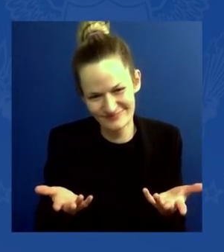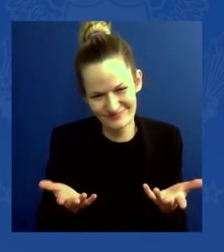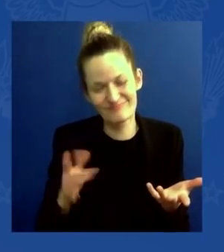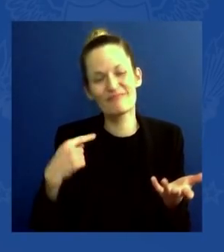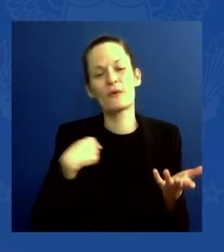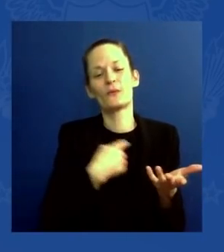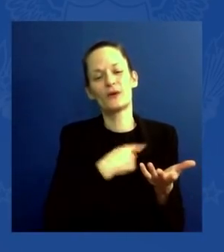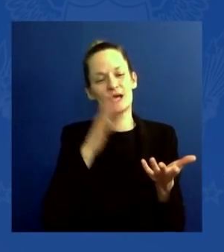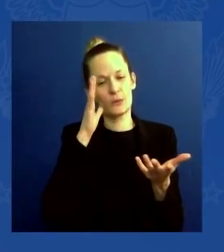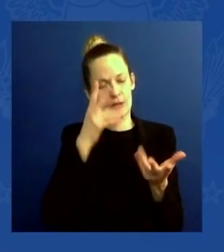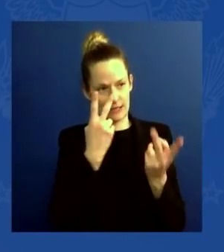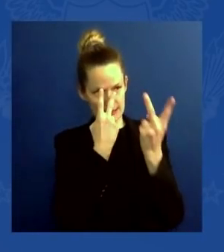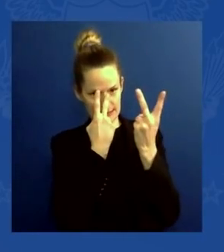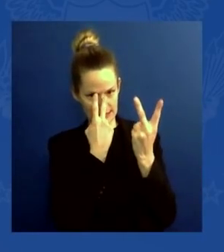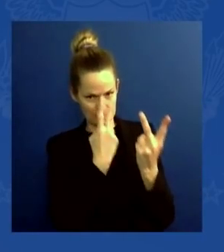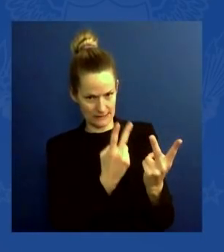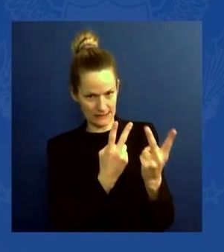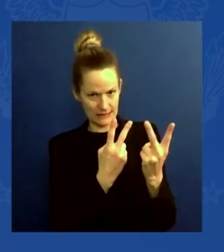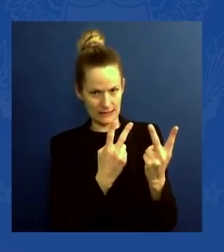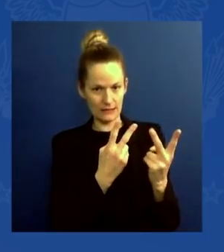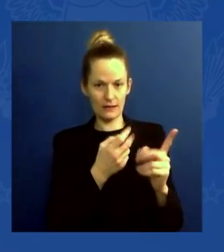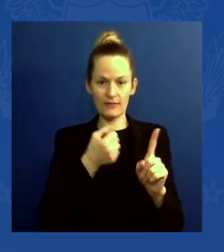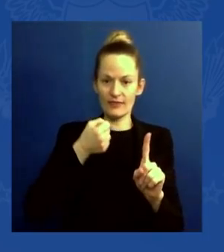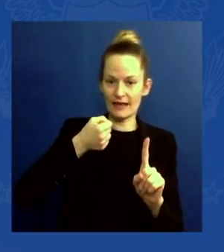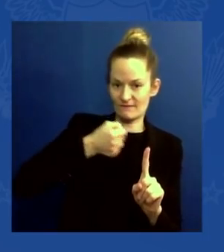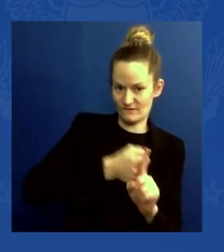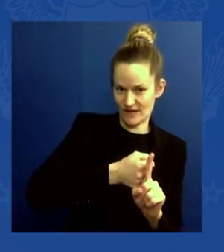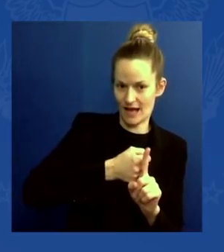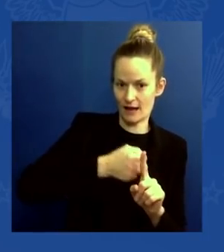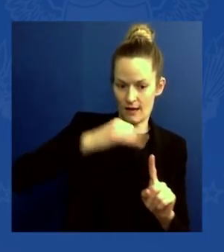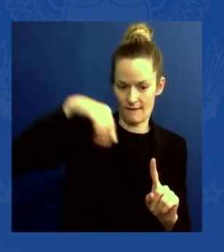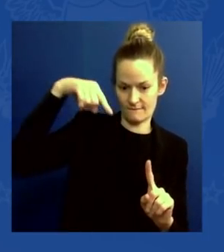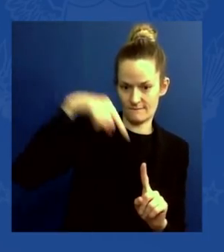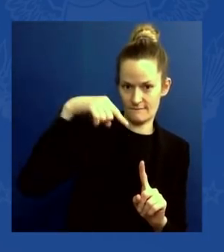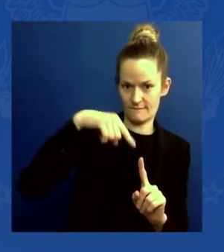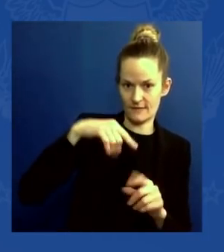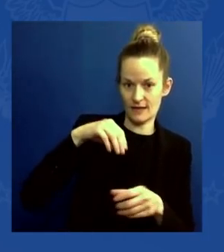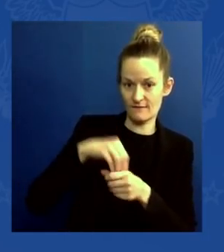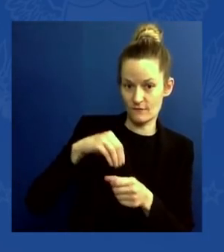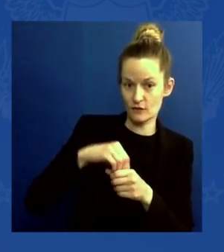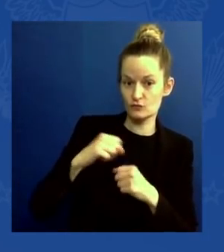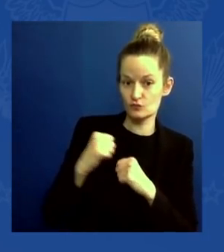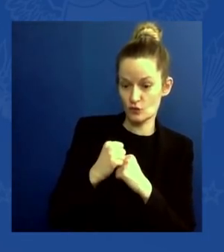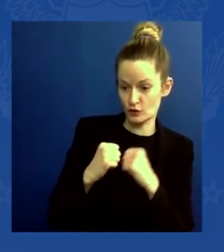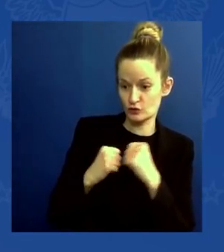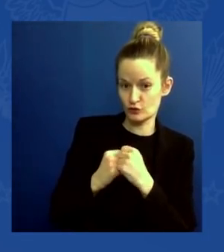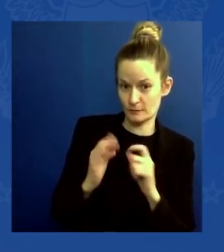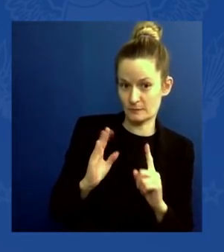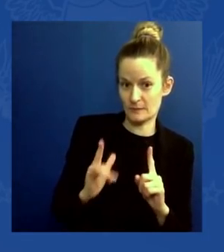probably starting within the next two to three months. As we get things -- shovels in grounds and --